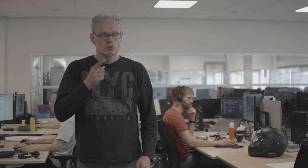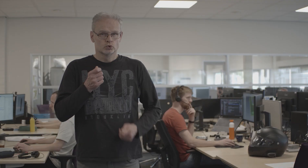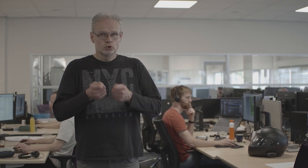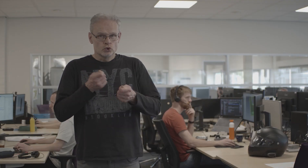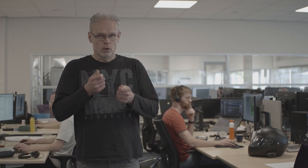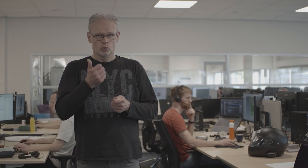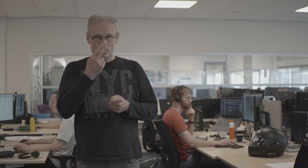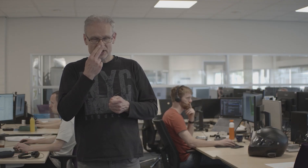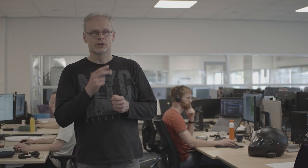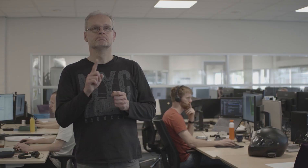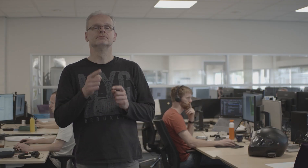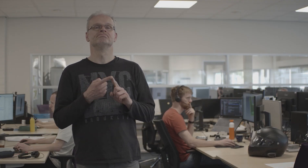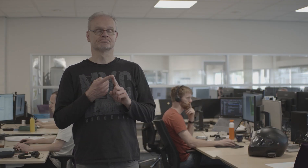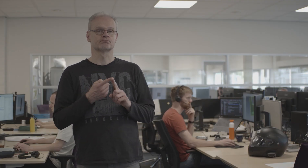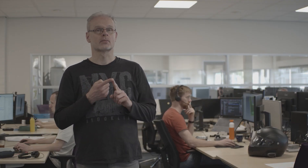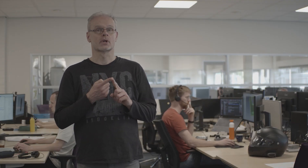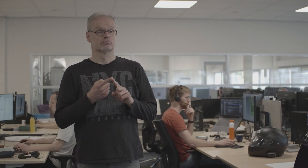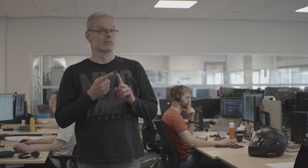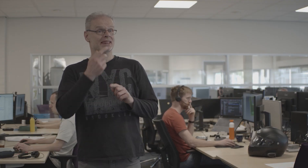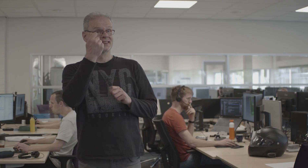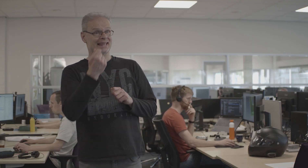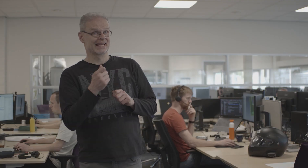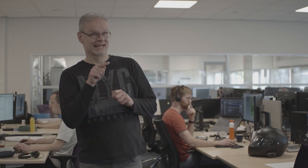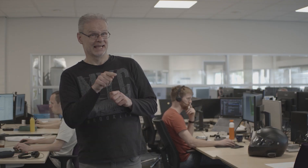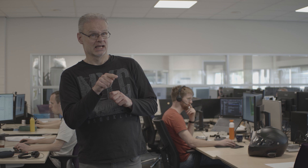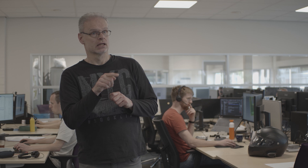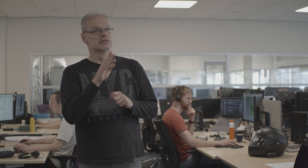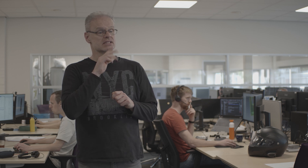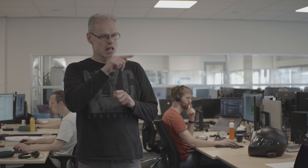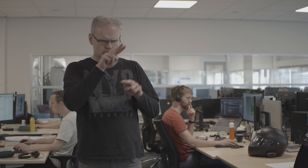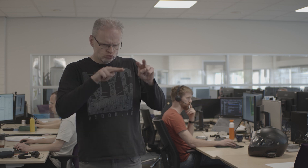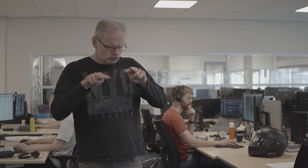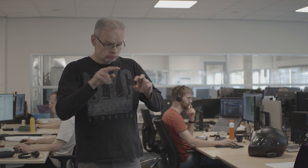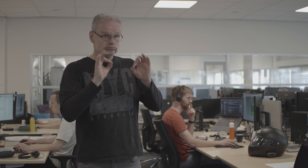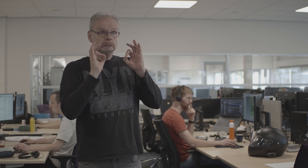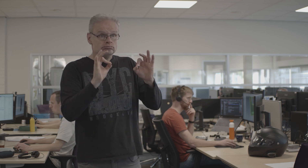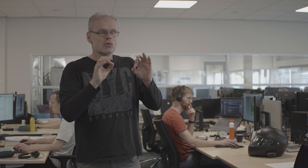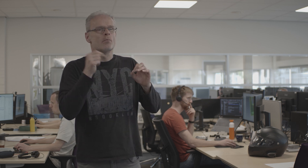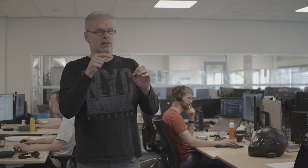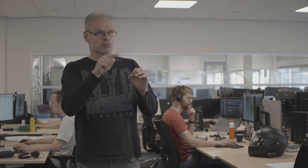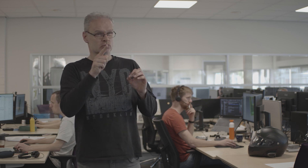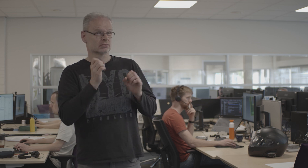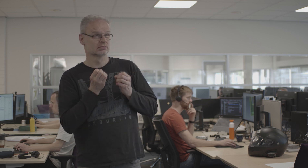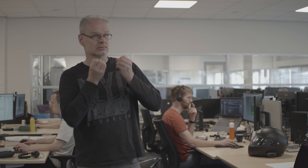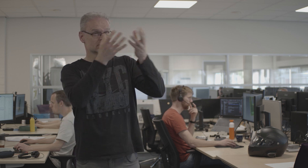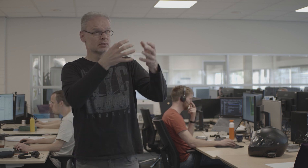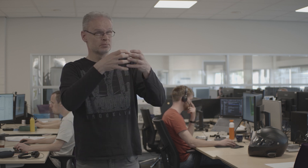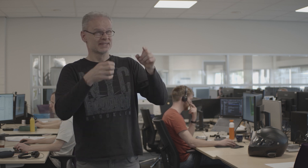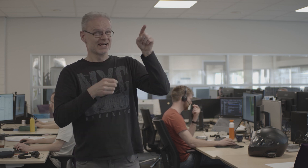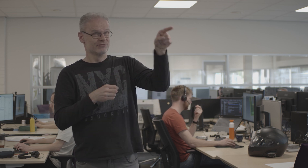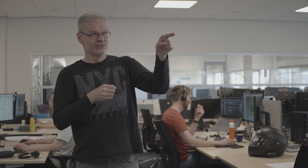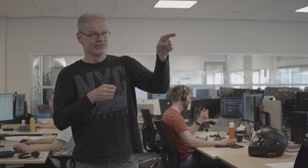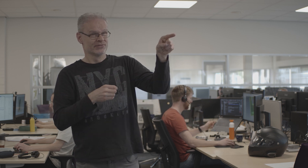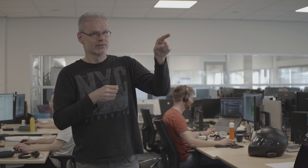A drawing must be thoroughly checked because it will be sent to the company